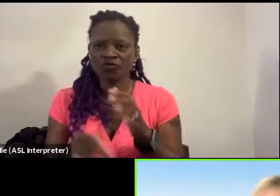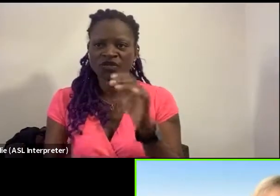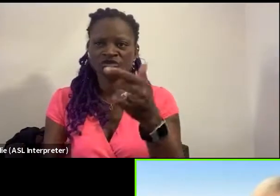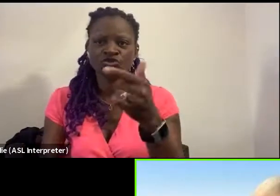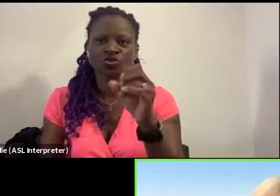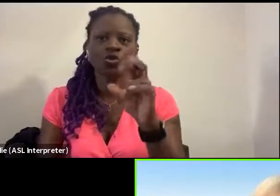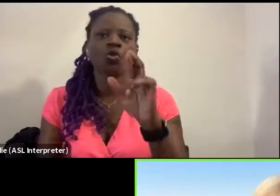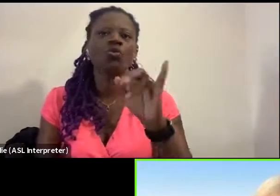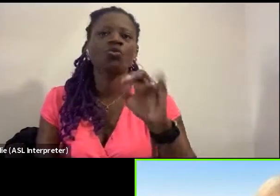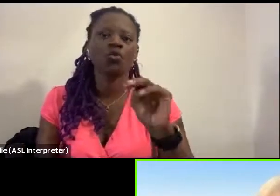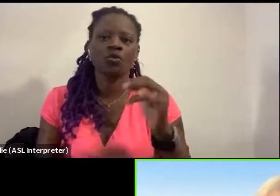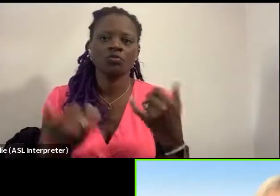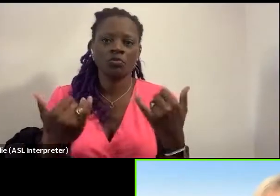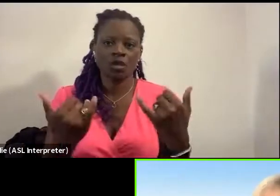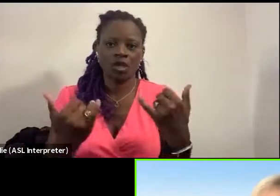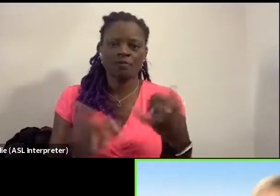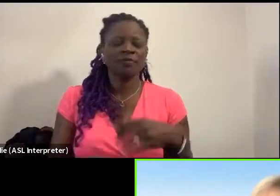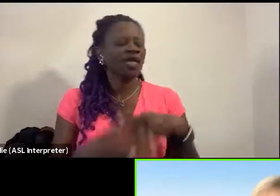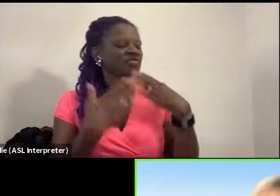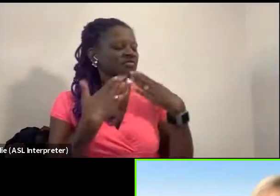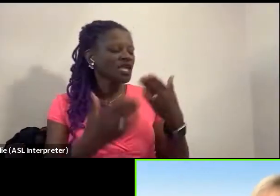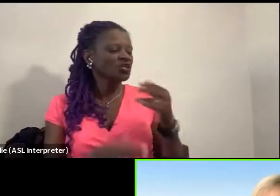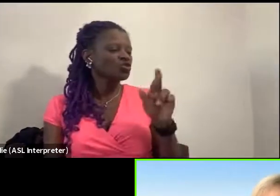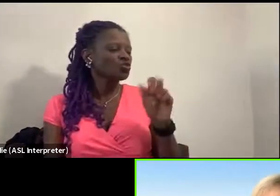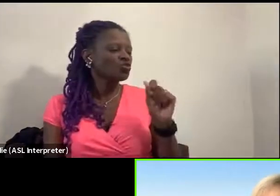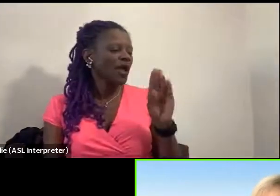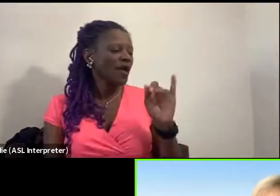Thank you, Supervisor Raybert, it's a pleasure to be with you this afternoon.